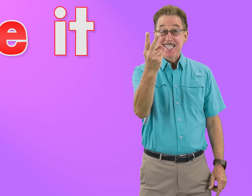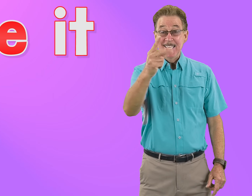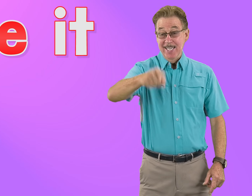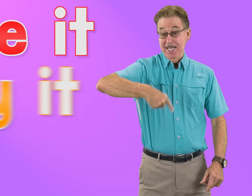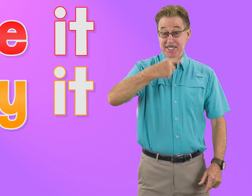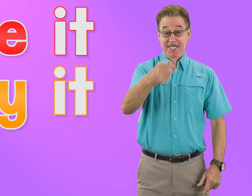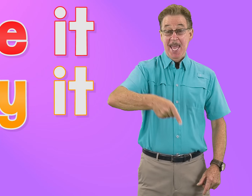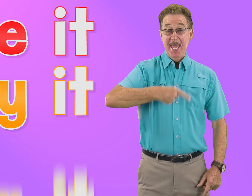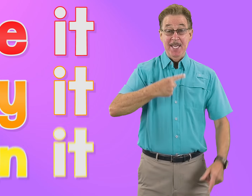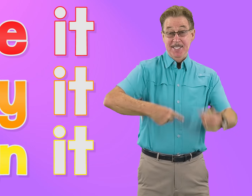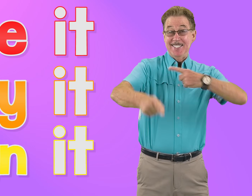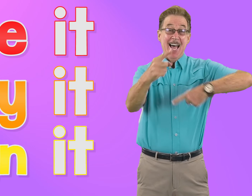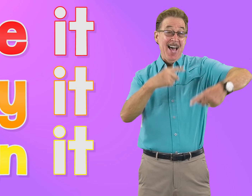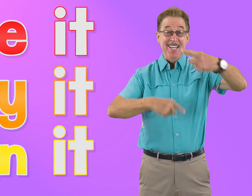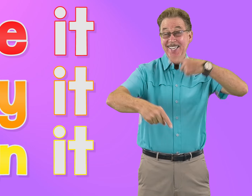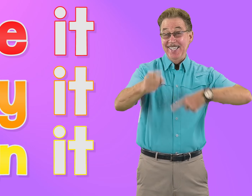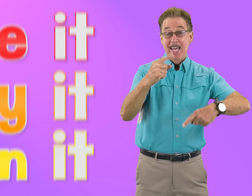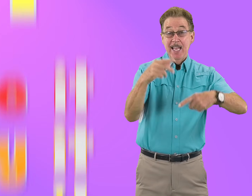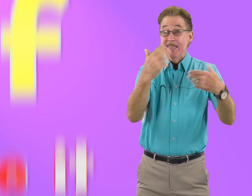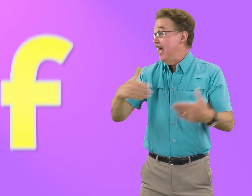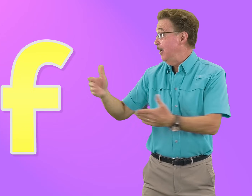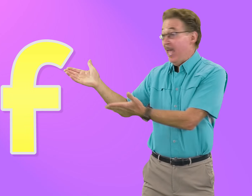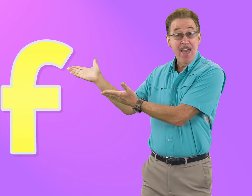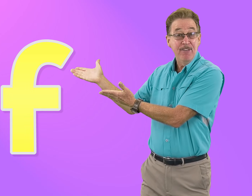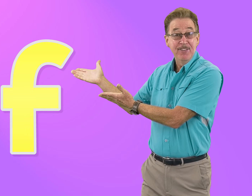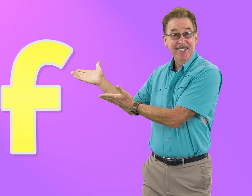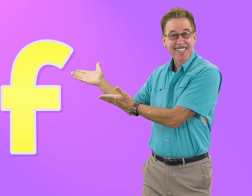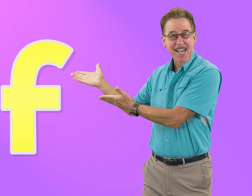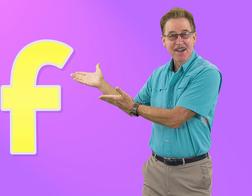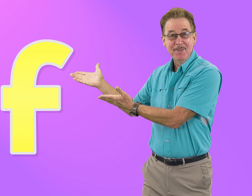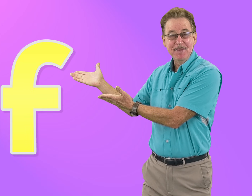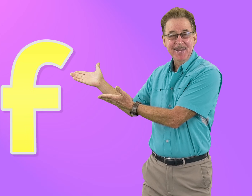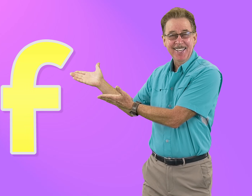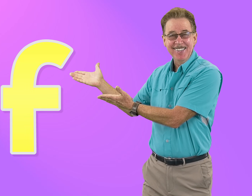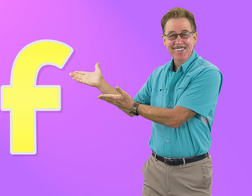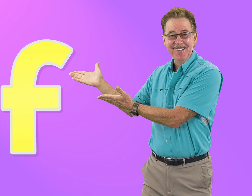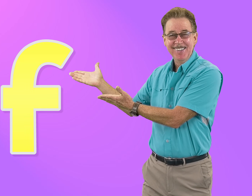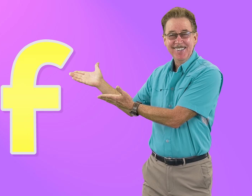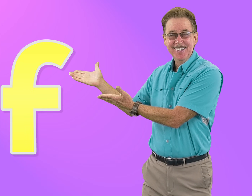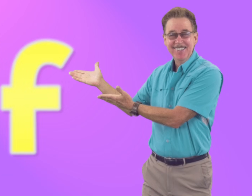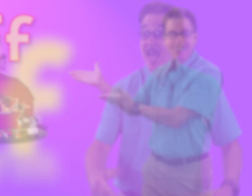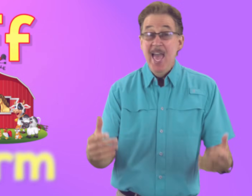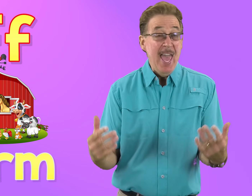See it, Say it Sign it Letter F f in the alphabet